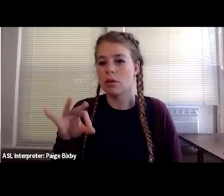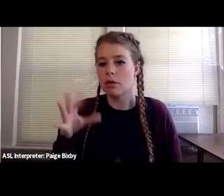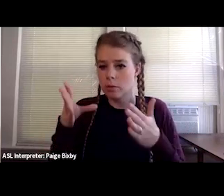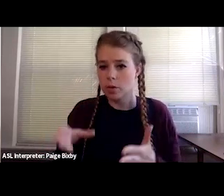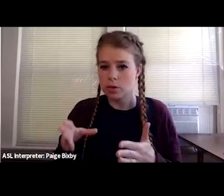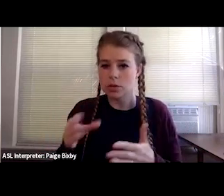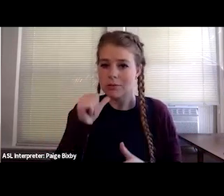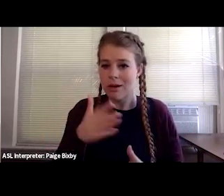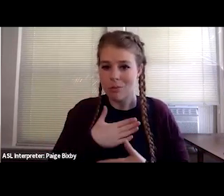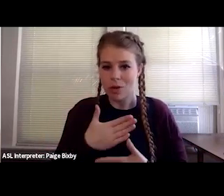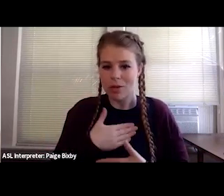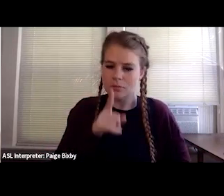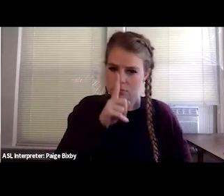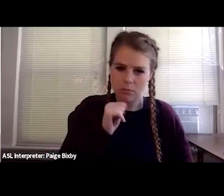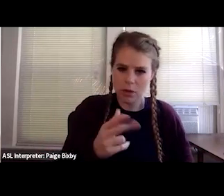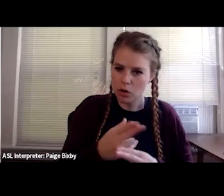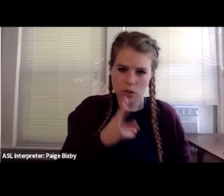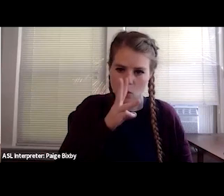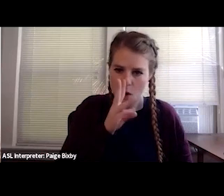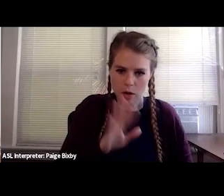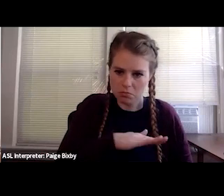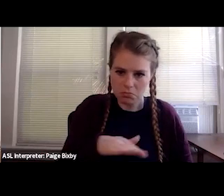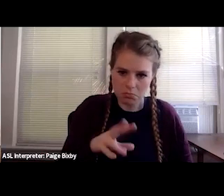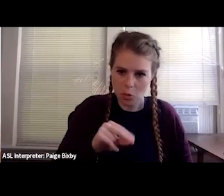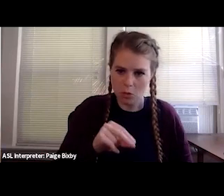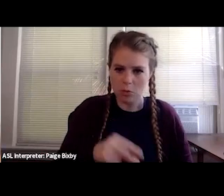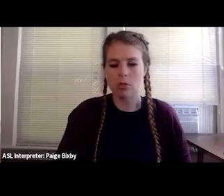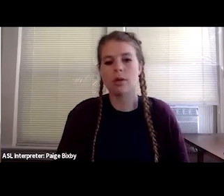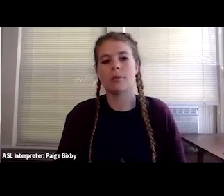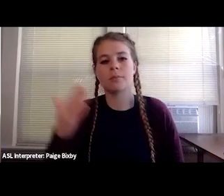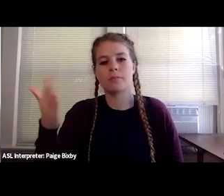I'm not using water or anything like that. Next slide please.